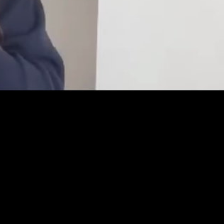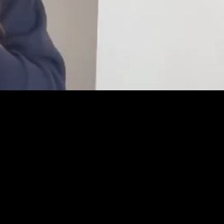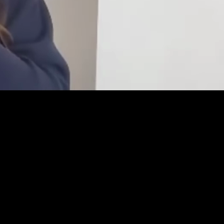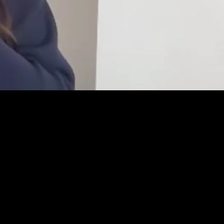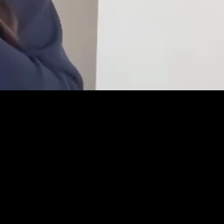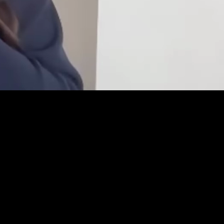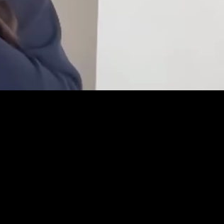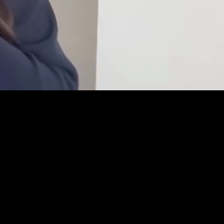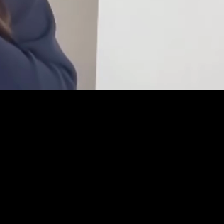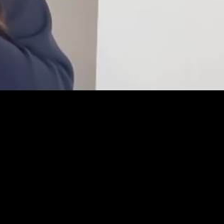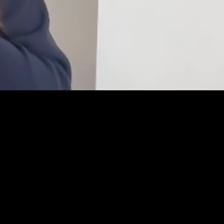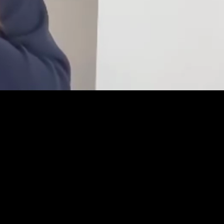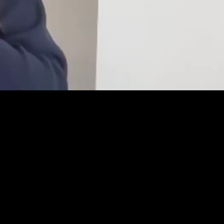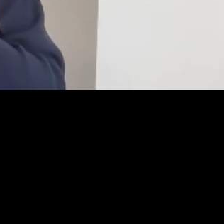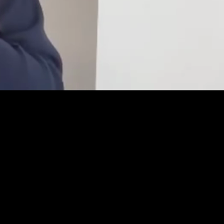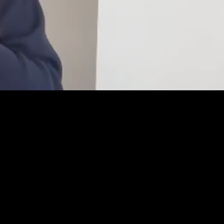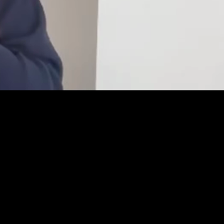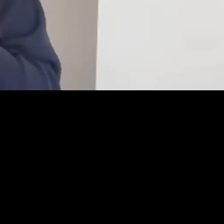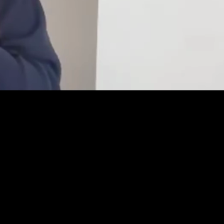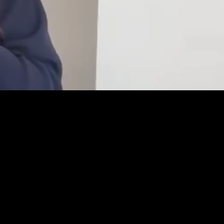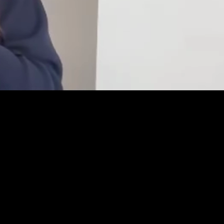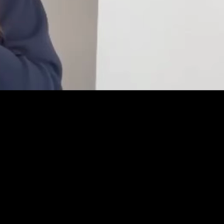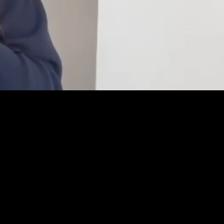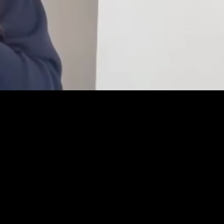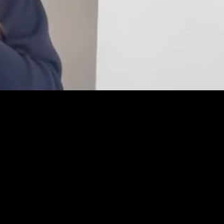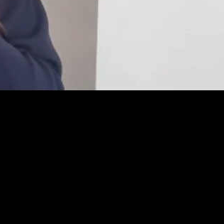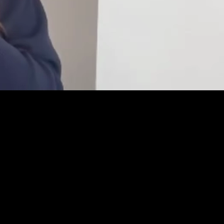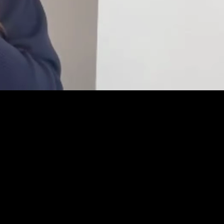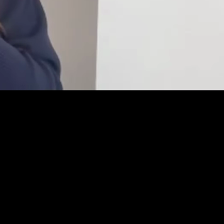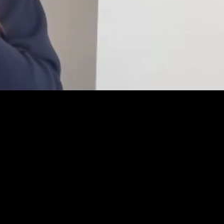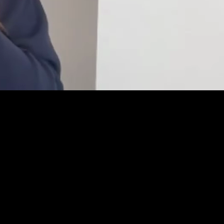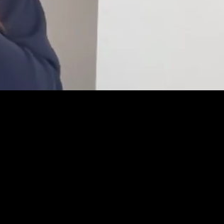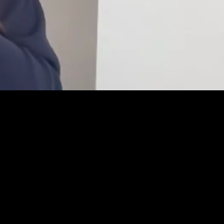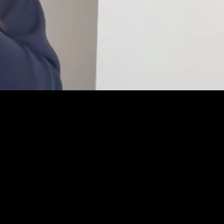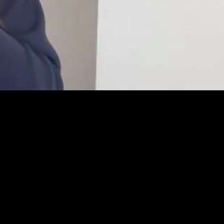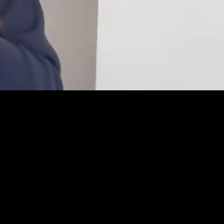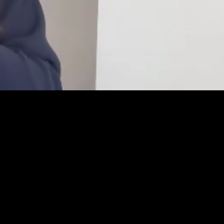There's a slight caveat, but for sure, have a look at WordPress alongside Squarespace and Wix, I would say.